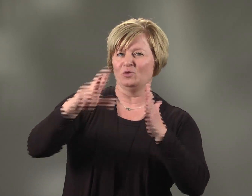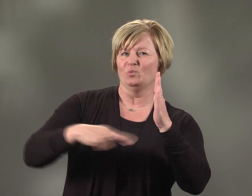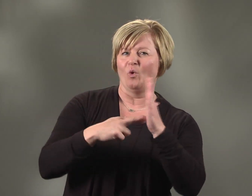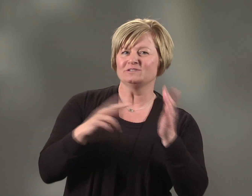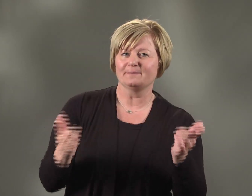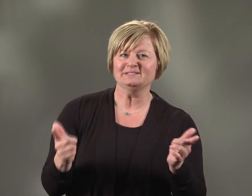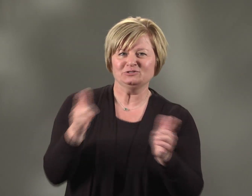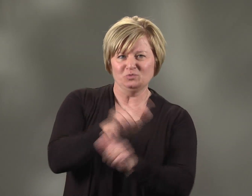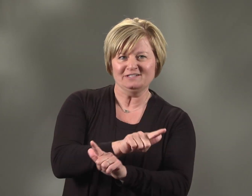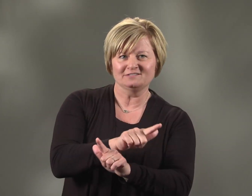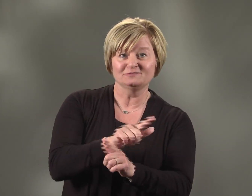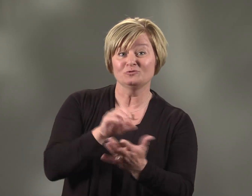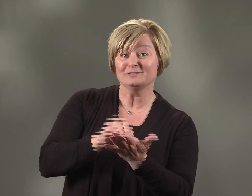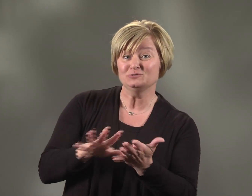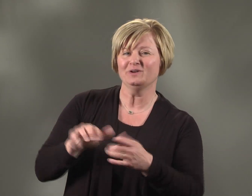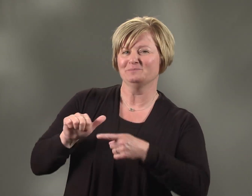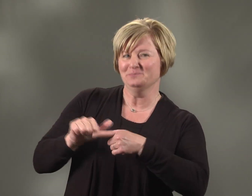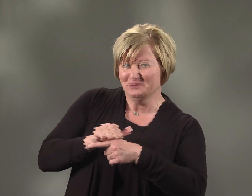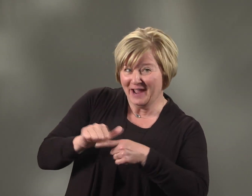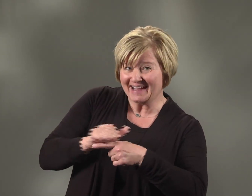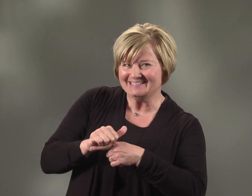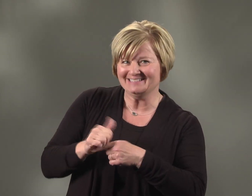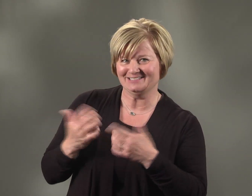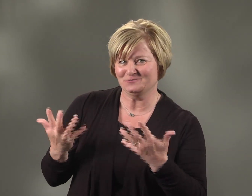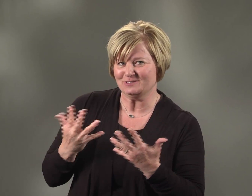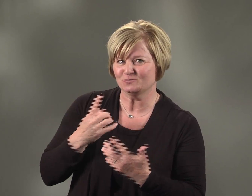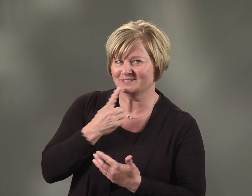Then, roles can be switched so the student practices what to say.